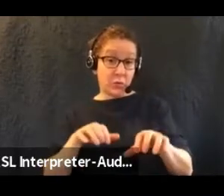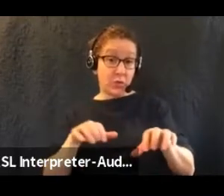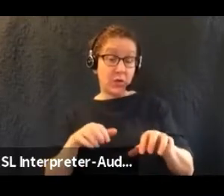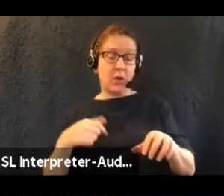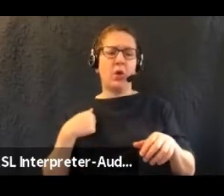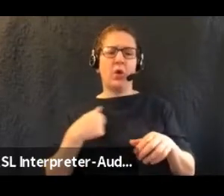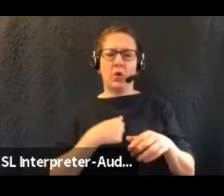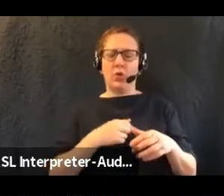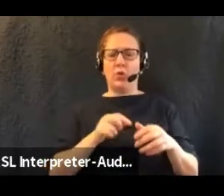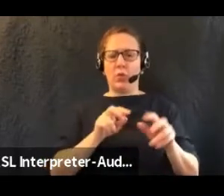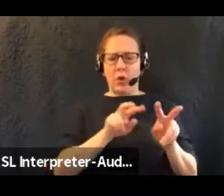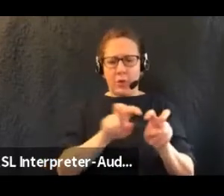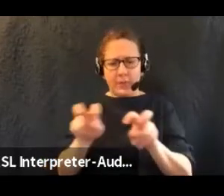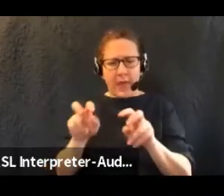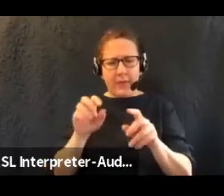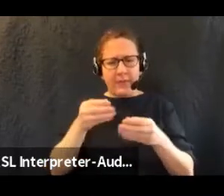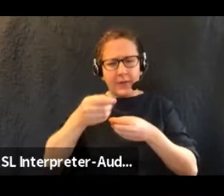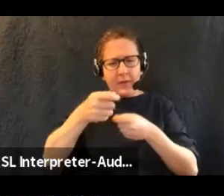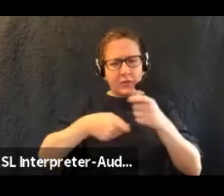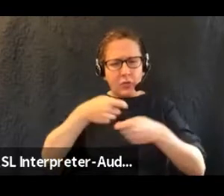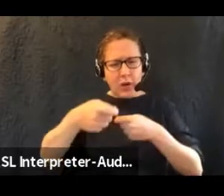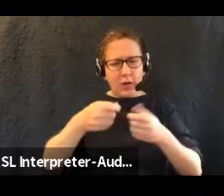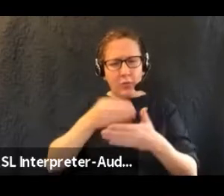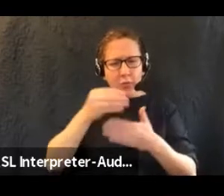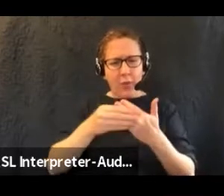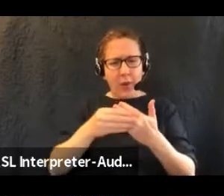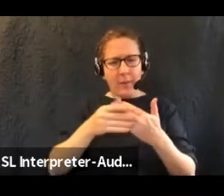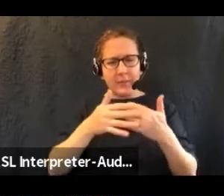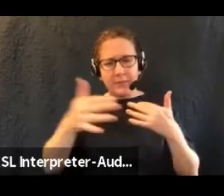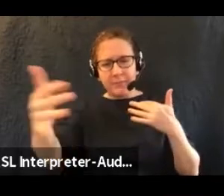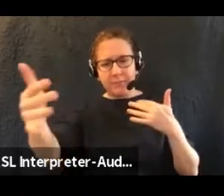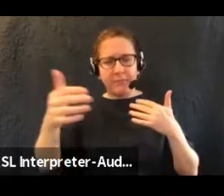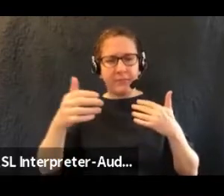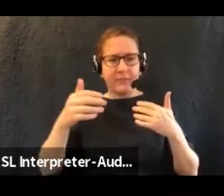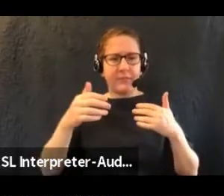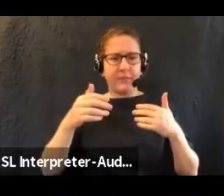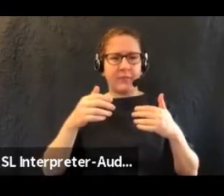exchange program sort of a long exchange continuum or life cycle.